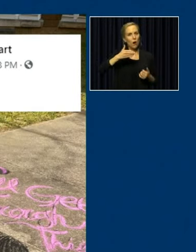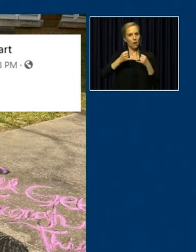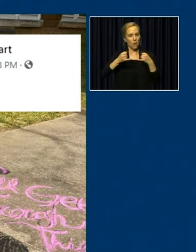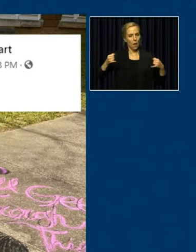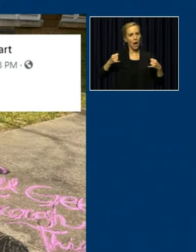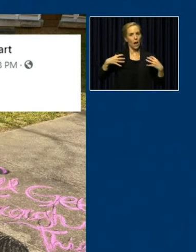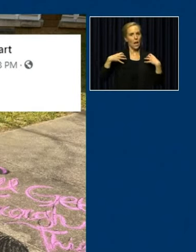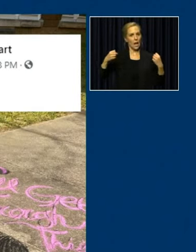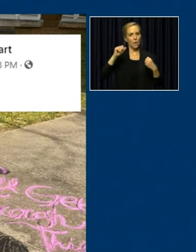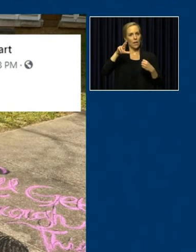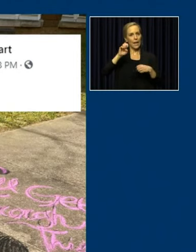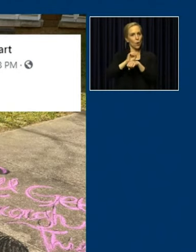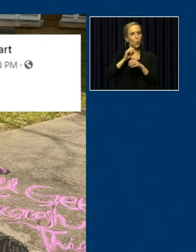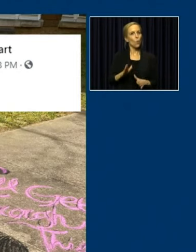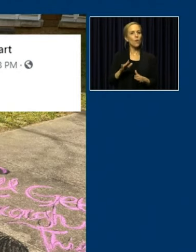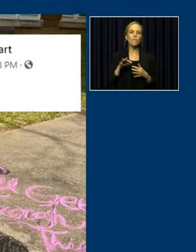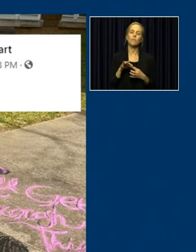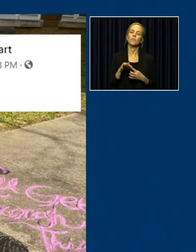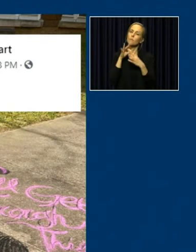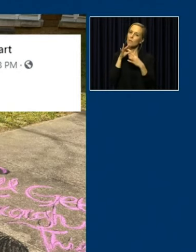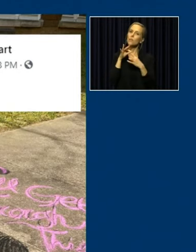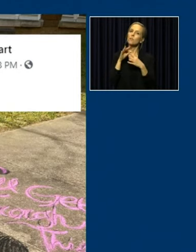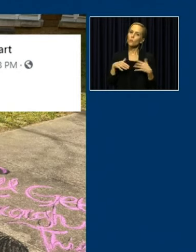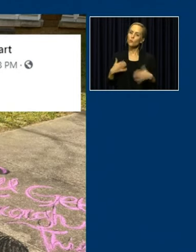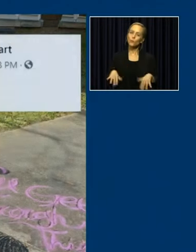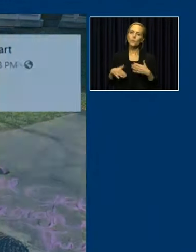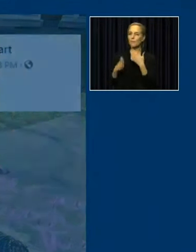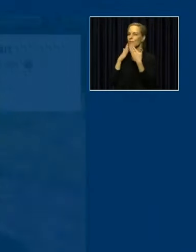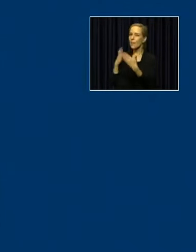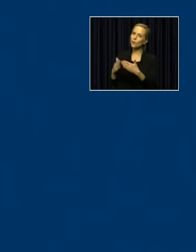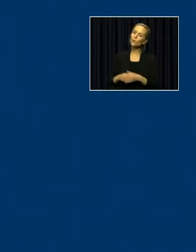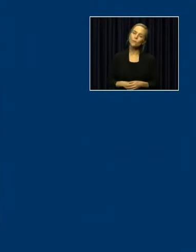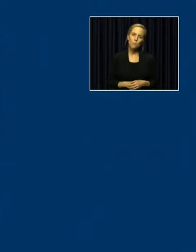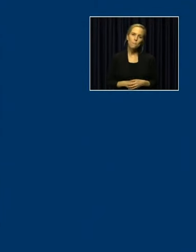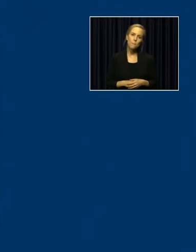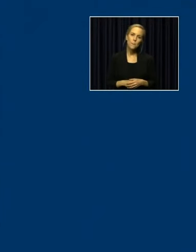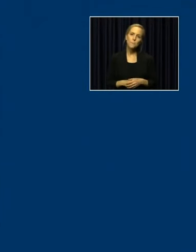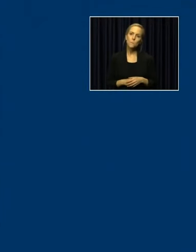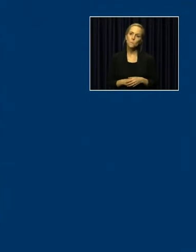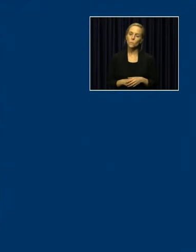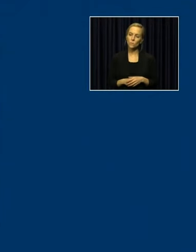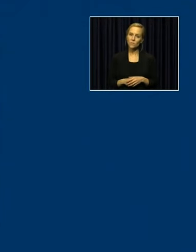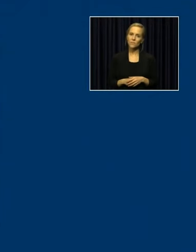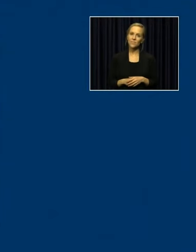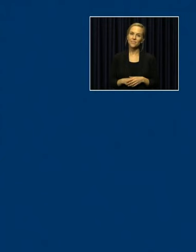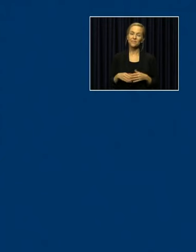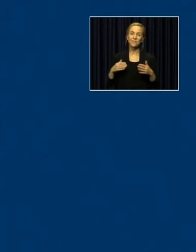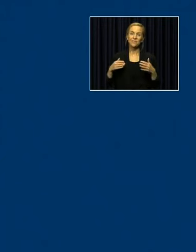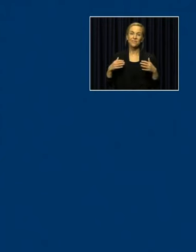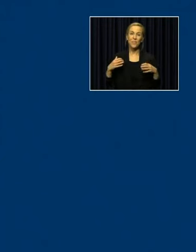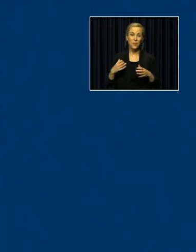KIDS CAN'T, AND OUR KIDS THROUGH THIS, THEY'RE SUFFERING FROM ANXIETY, TOO, AND THERE HAVE